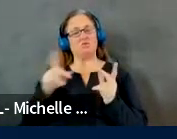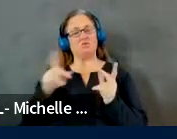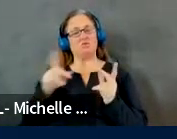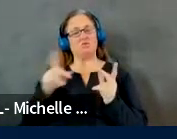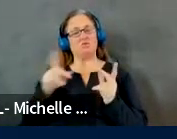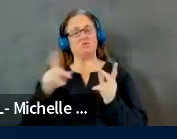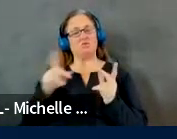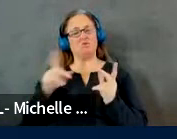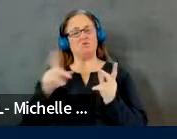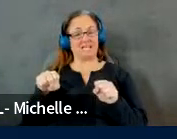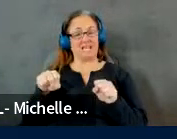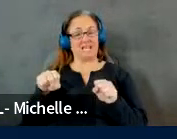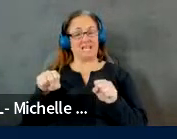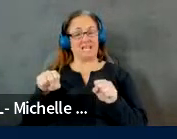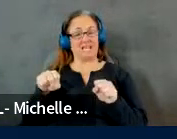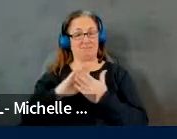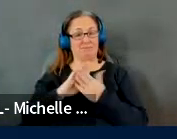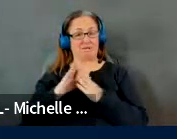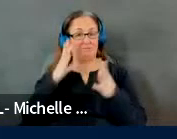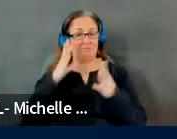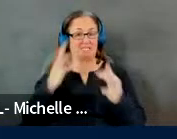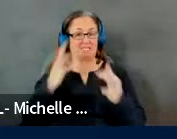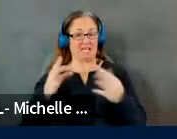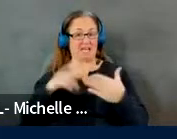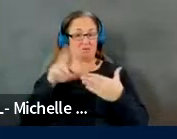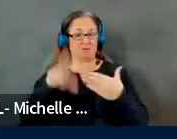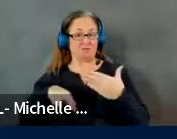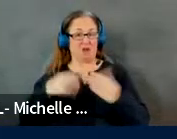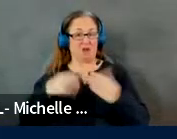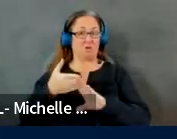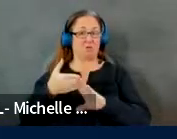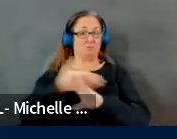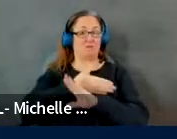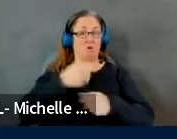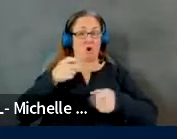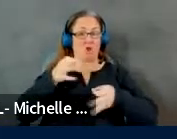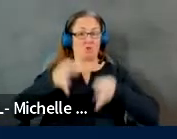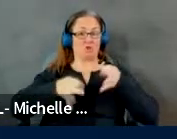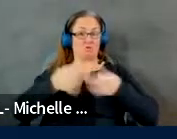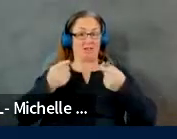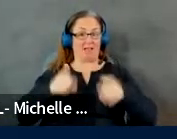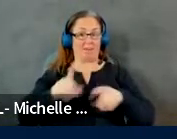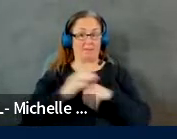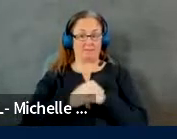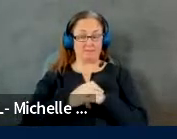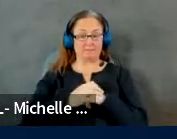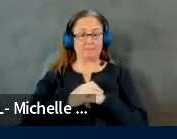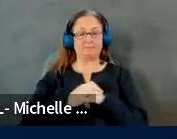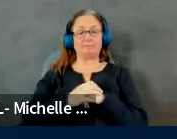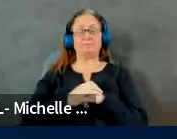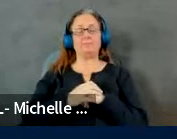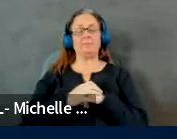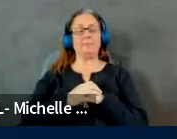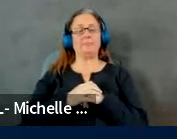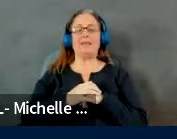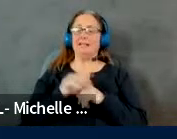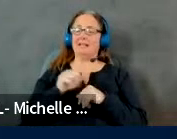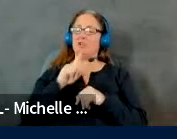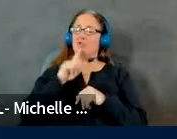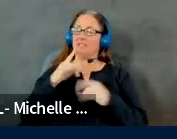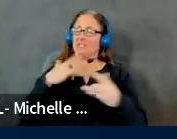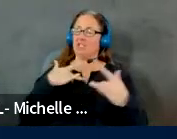end up determining an outcome before the trial has occurred. And this was particularly concerning